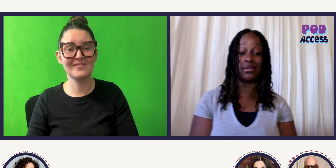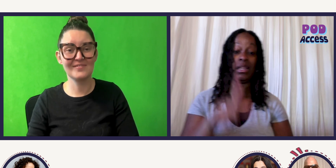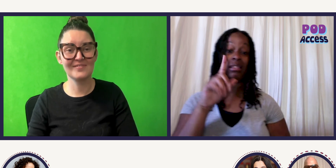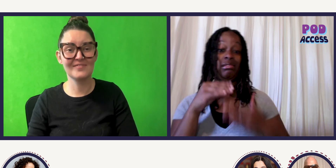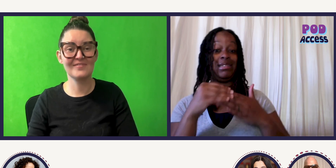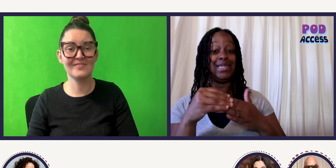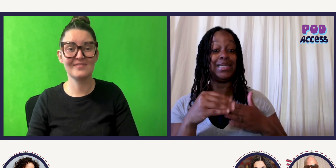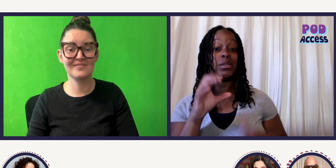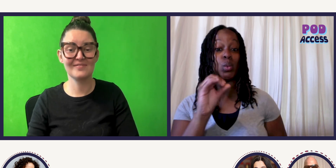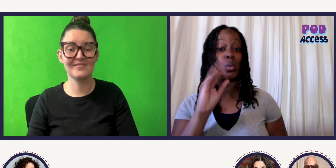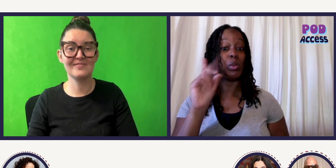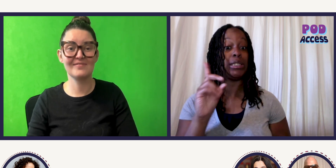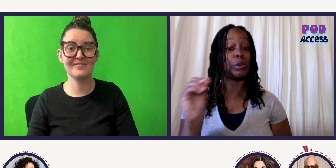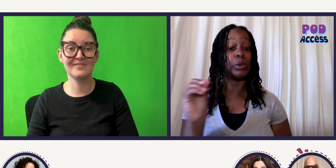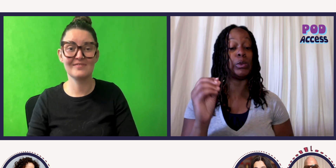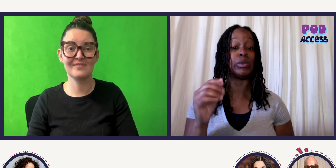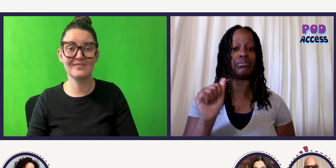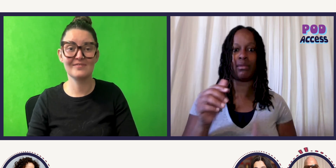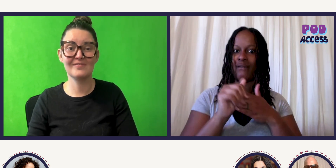Lead Scooby-Doo. That means you have a follower Scooby-Doo.